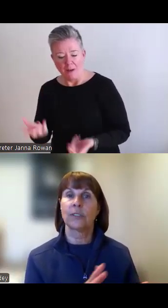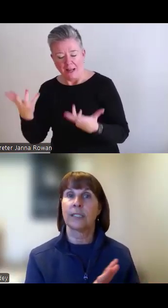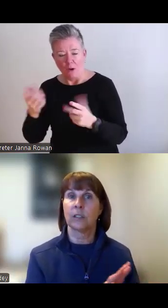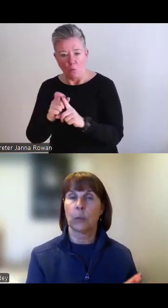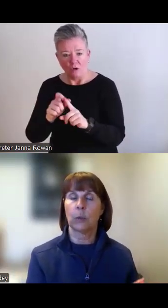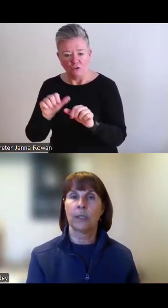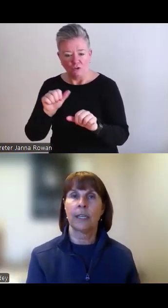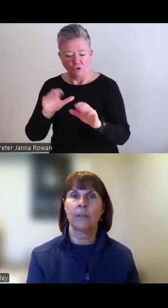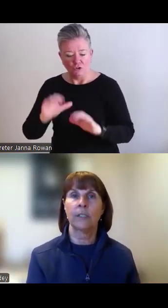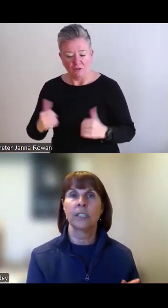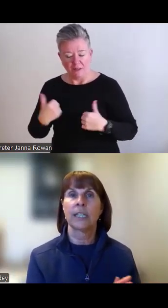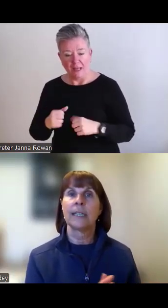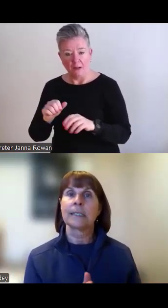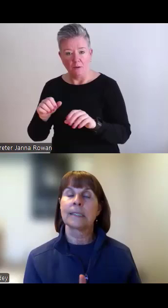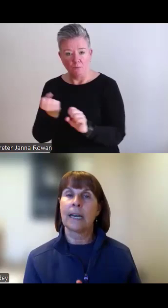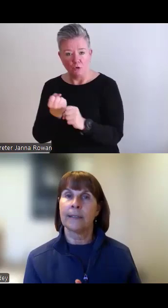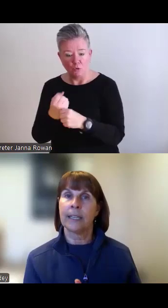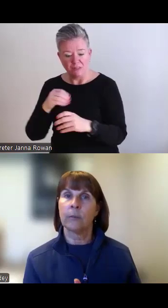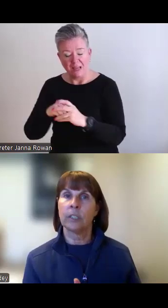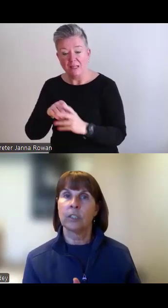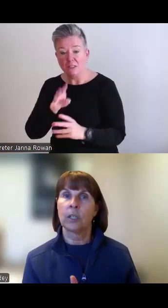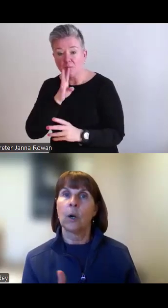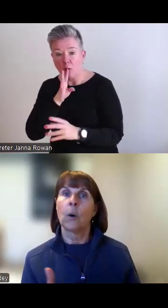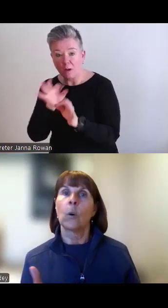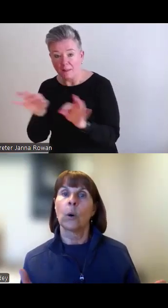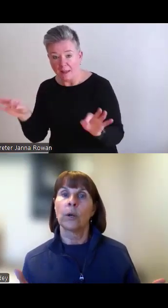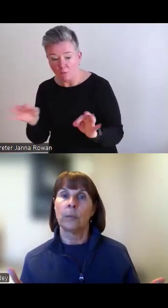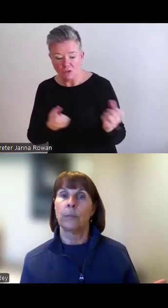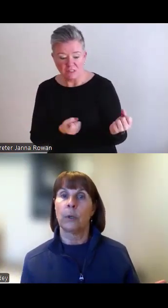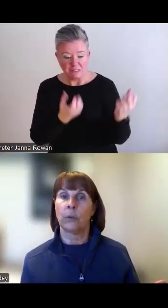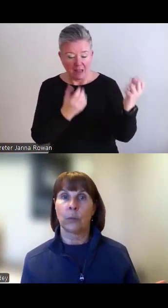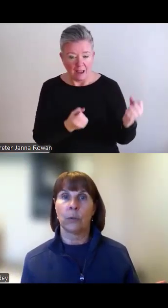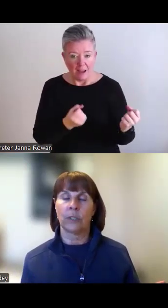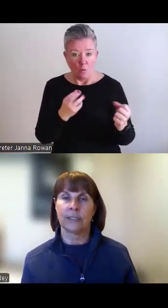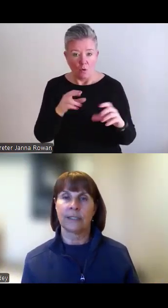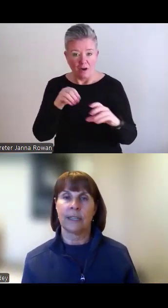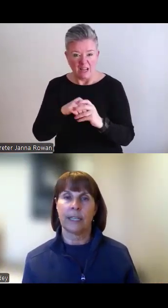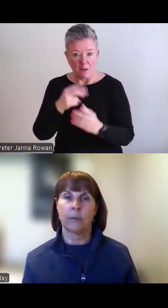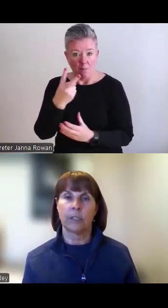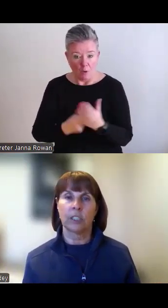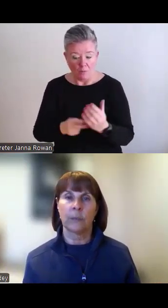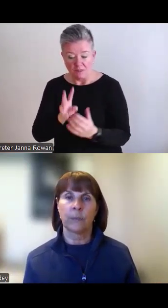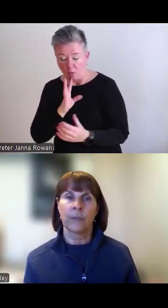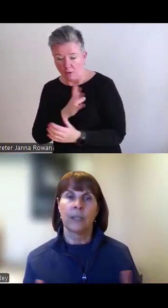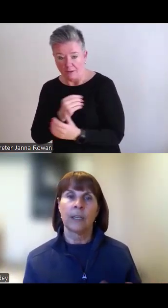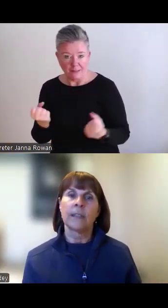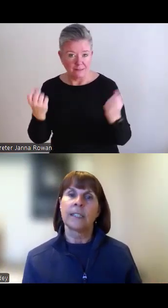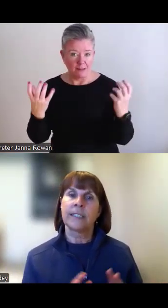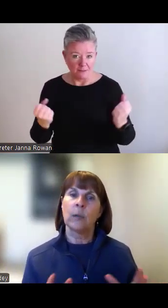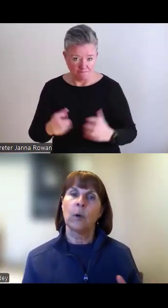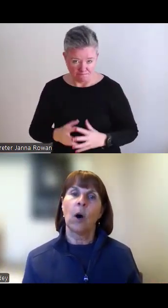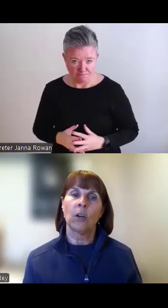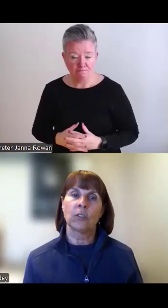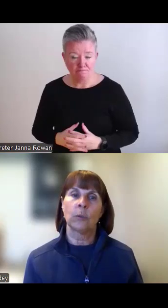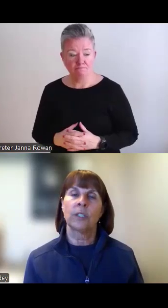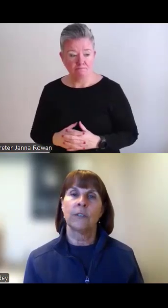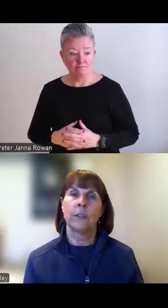produce in spoken language, sign language, or in both spoken and sign language. The table also will